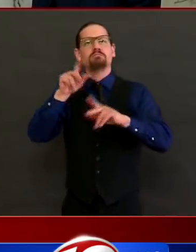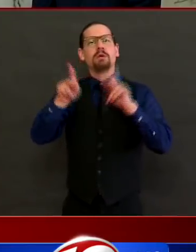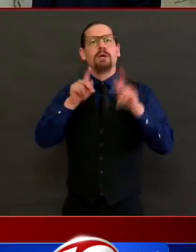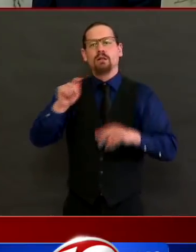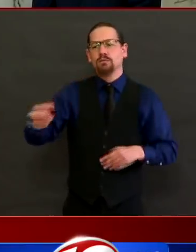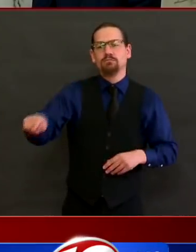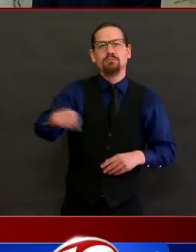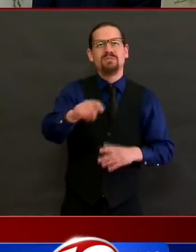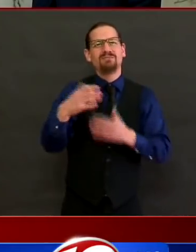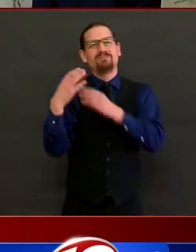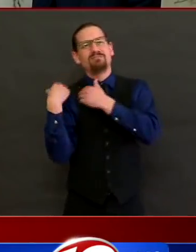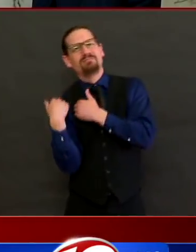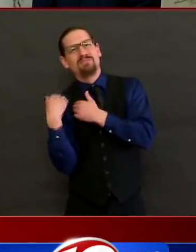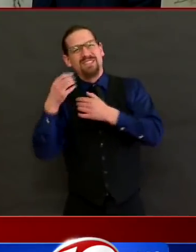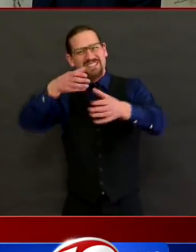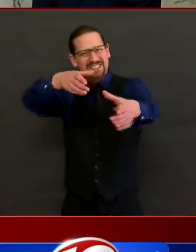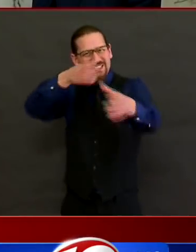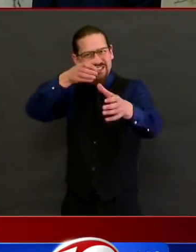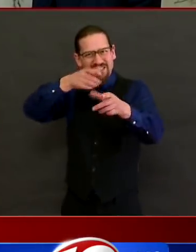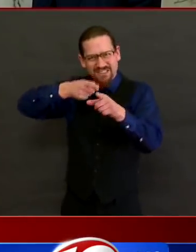ASSUMPTIONS AND THE DATA. WE HAVE LIMITED DATA.